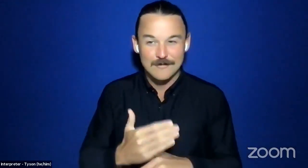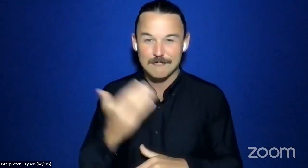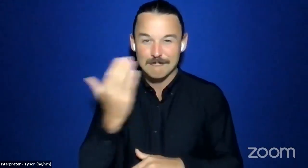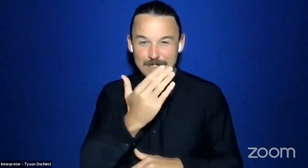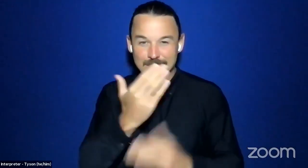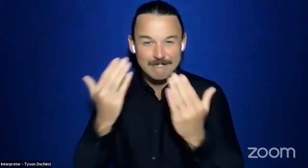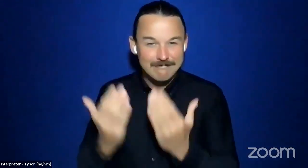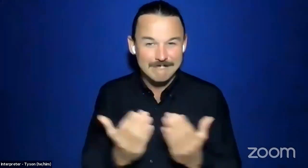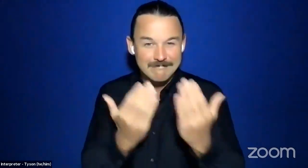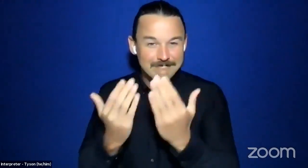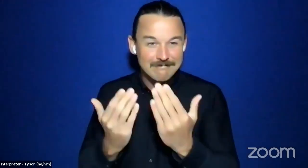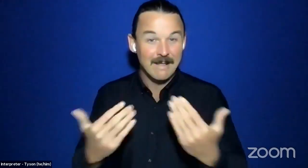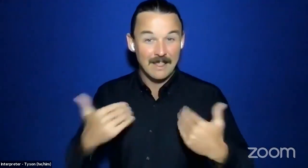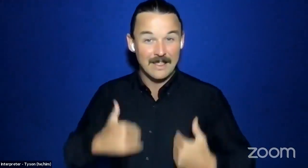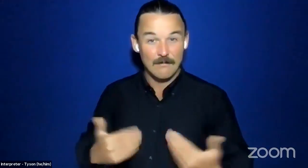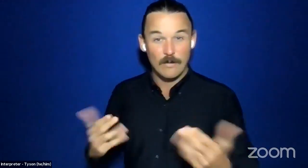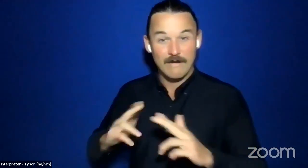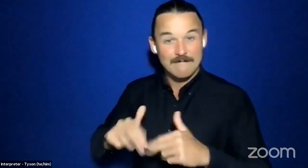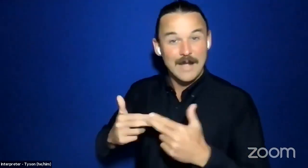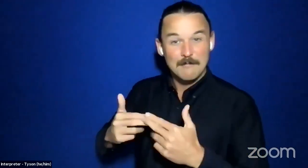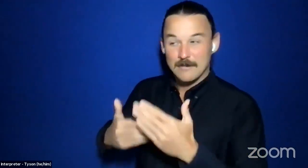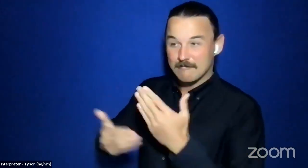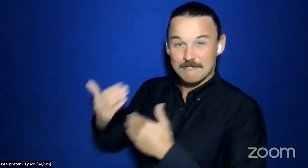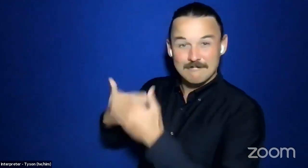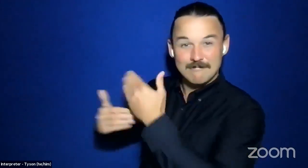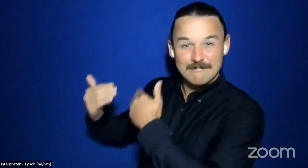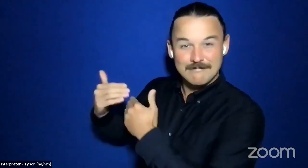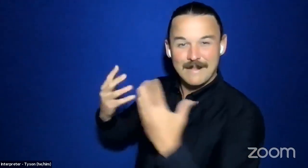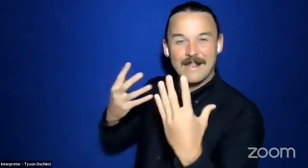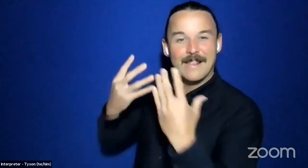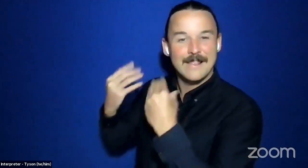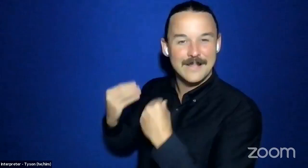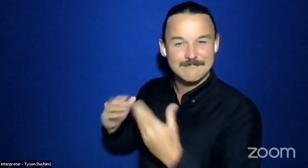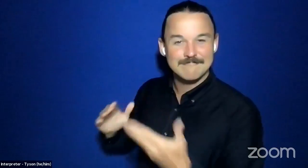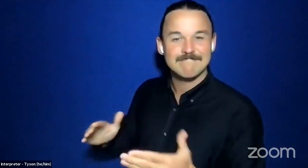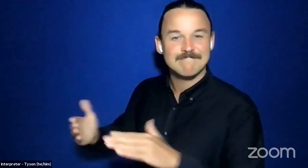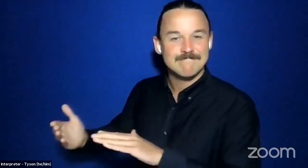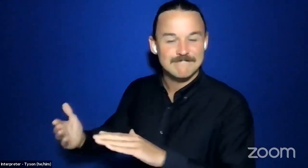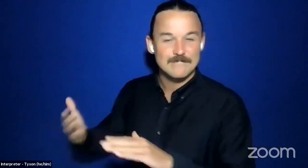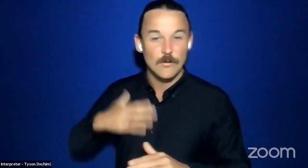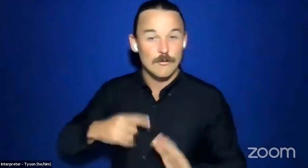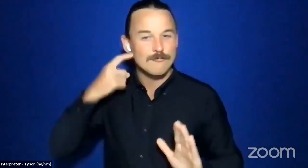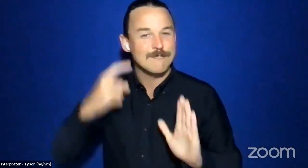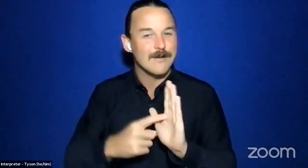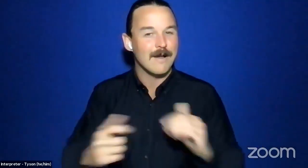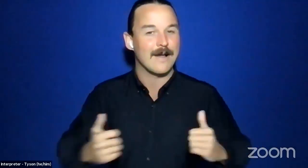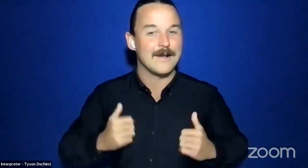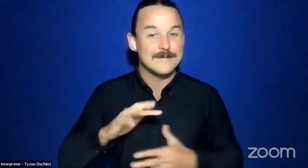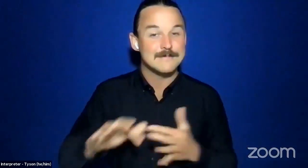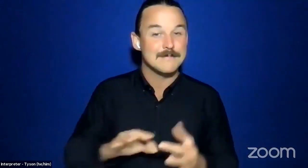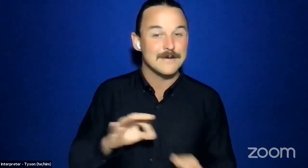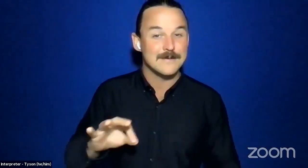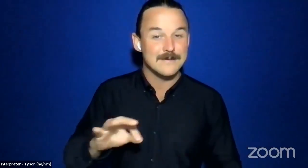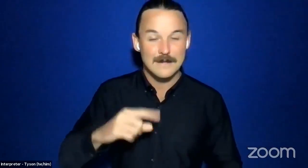education, or even live. You live on our ancient land where I You live on our ancient land where our ancestors like sleeping, my friend. iends, please walk together with us recognize our spirits out